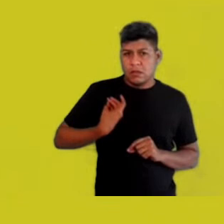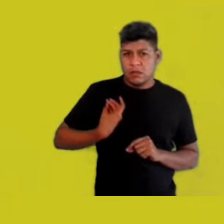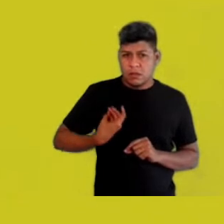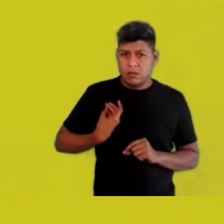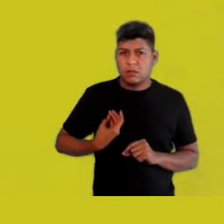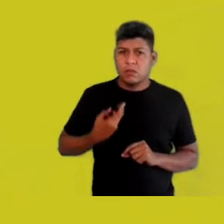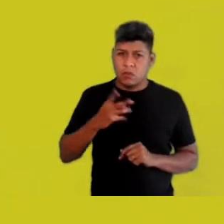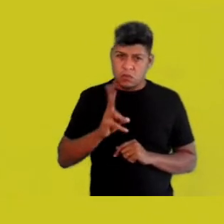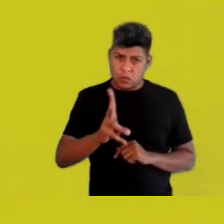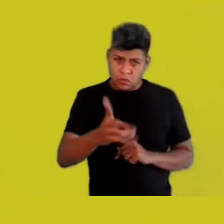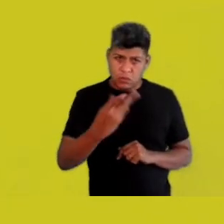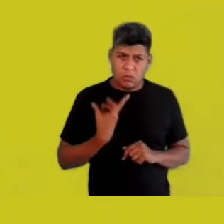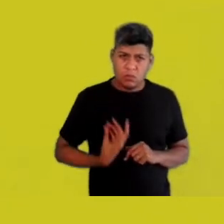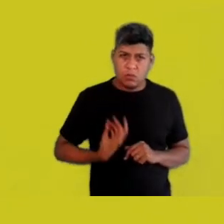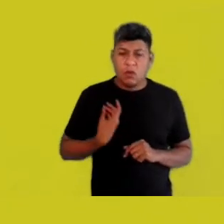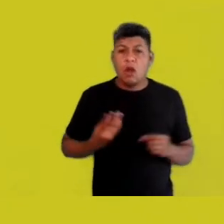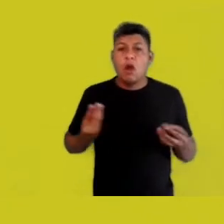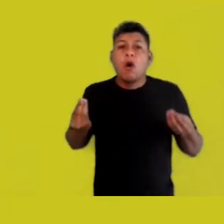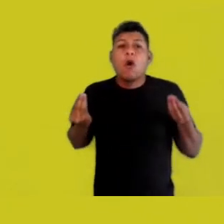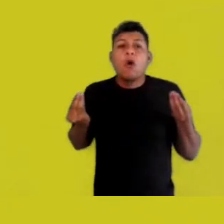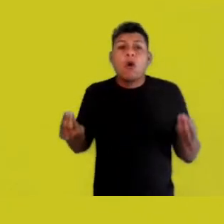but knowing how they effectively exist.